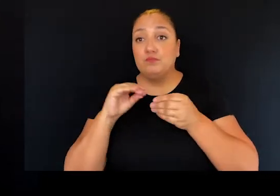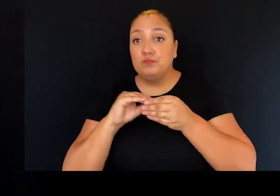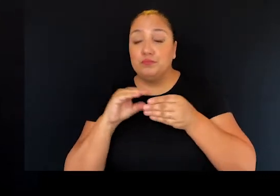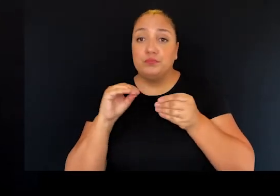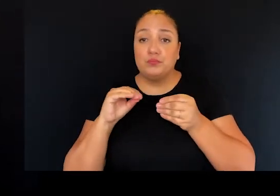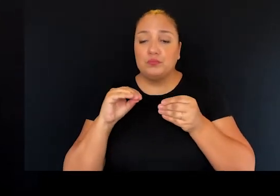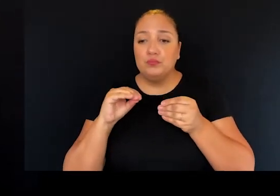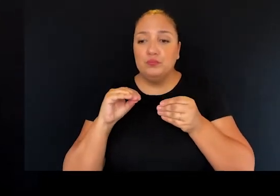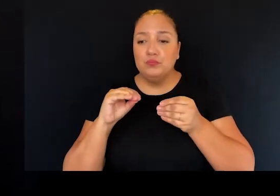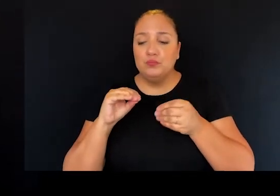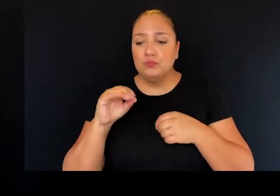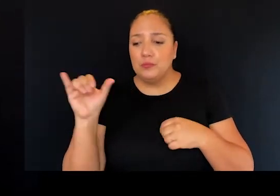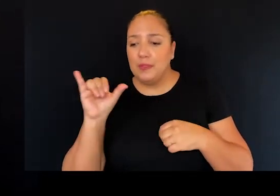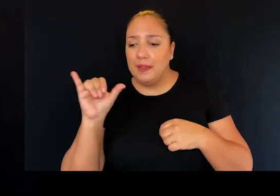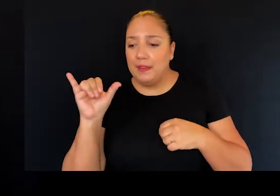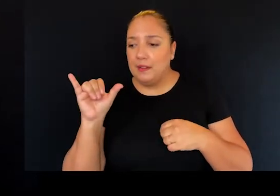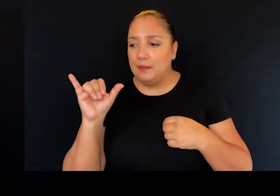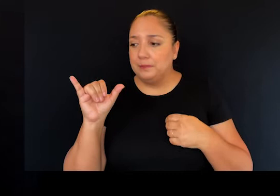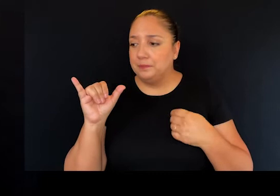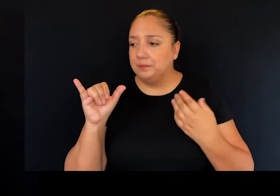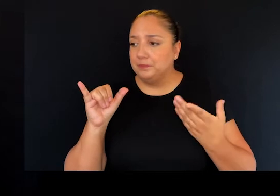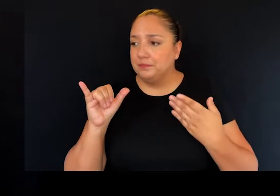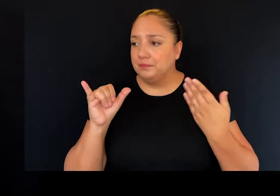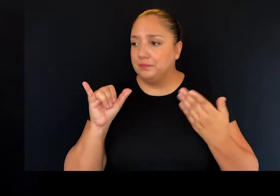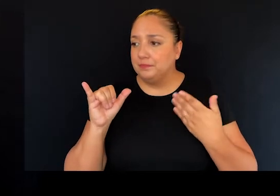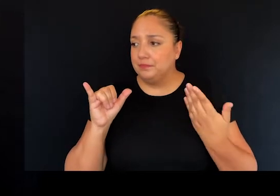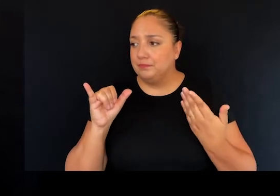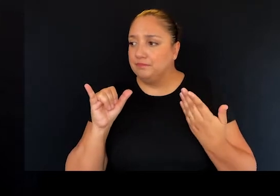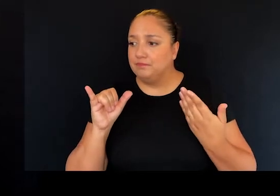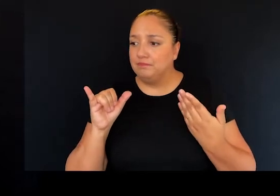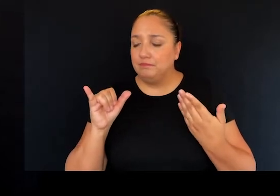to make one group exclusive and then, you know,